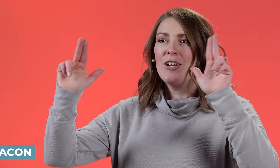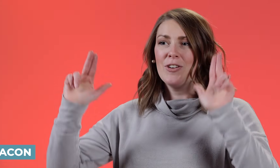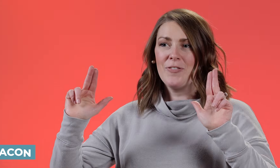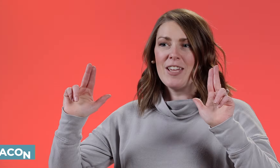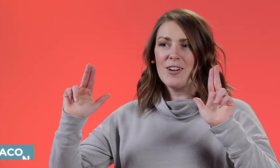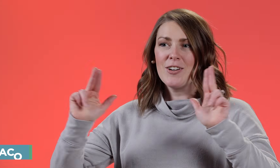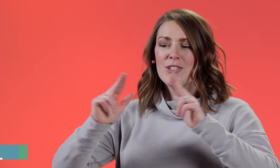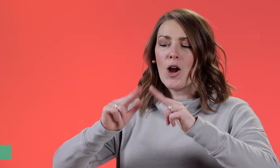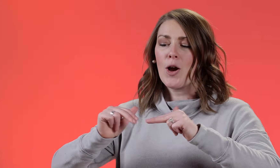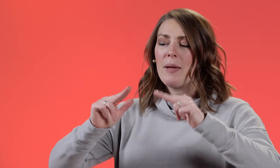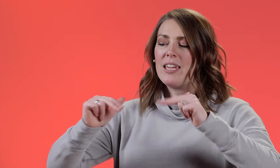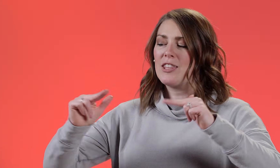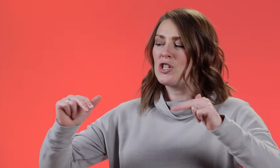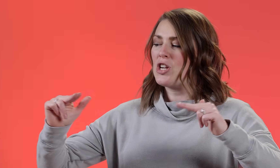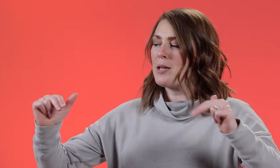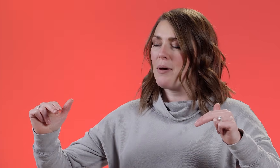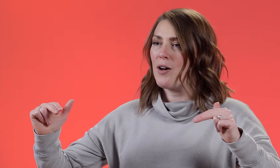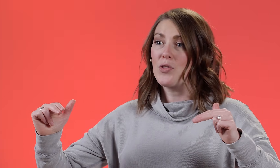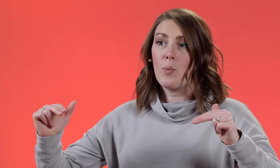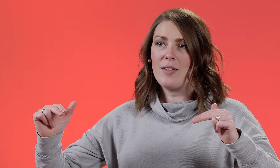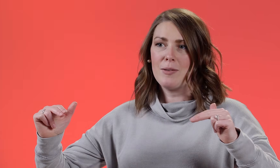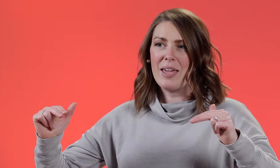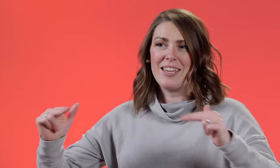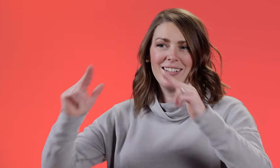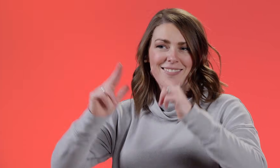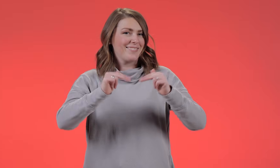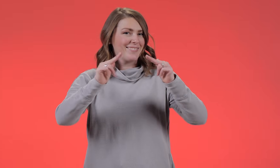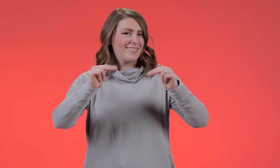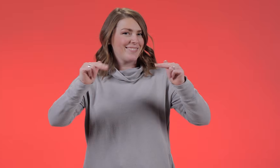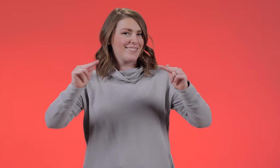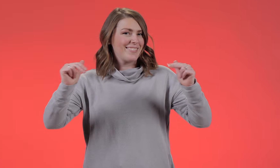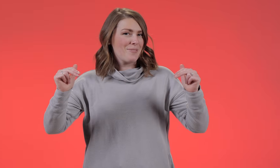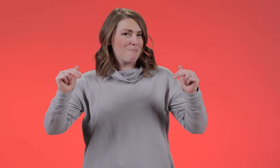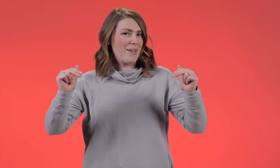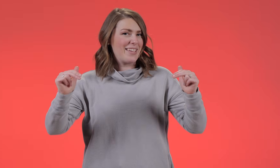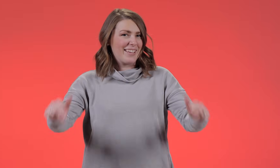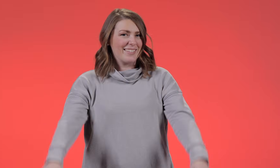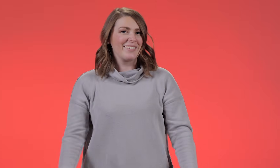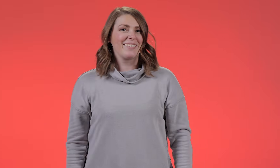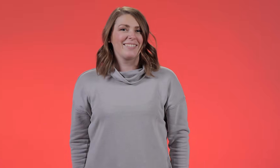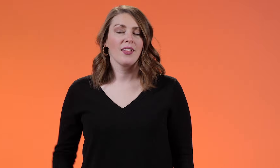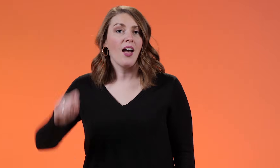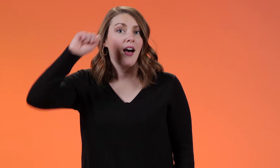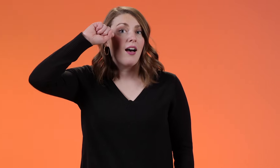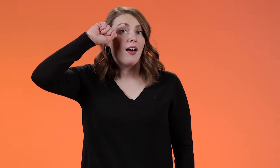Your fingers are making the shape of the wavy bacon. Bacon.